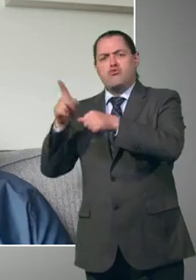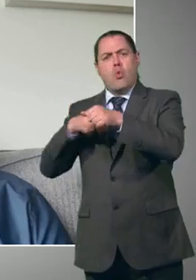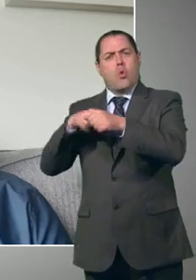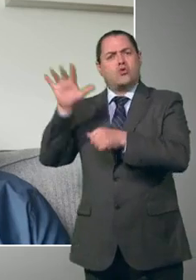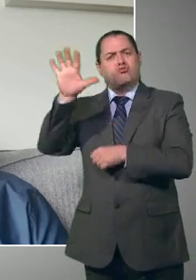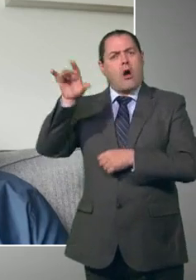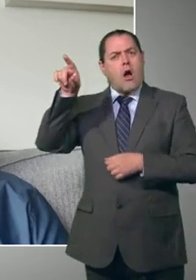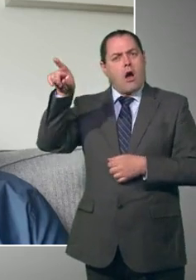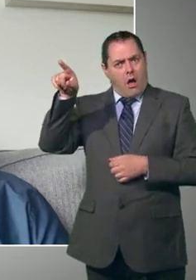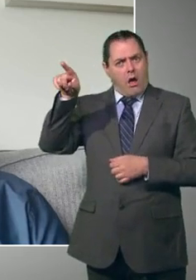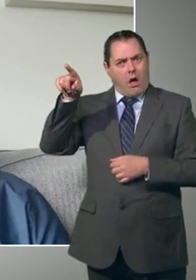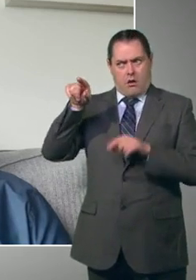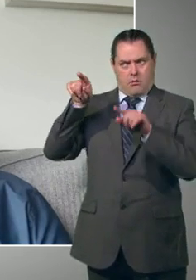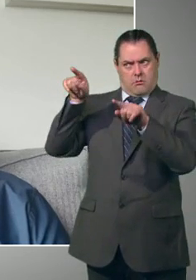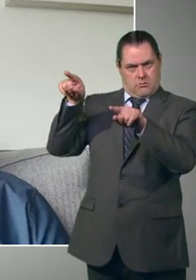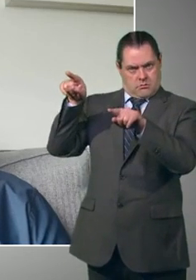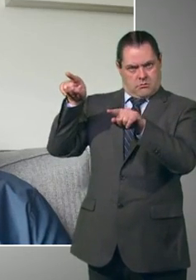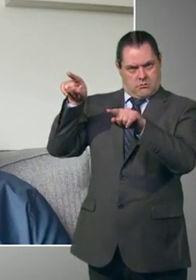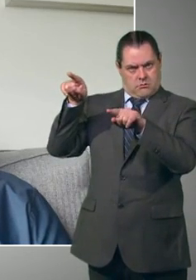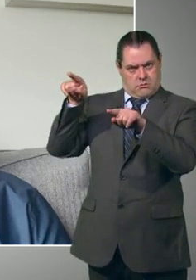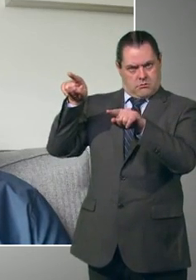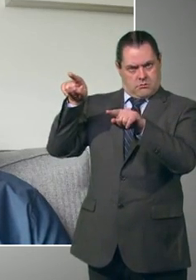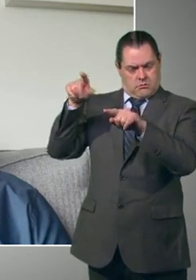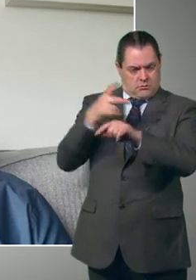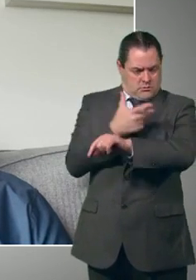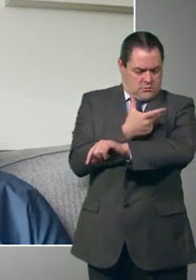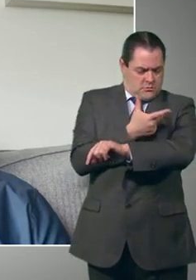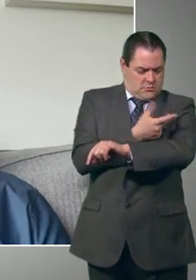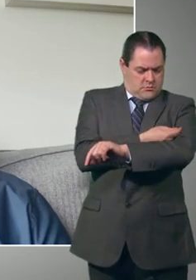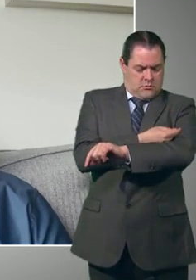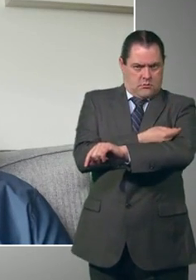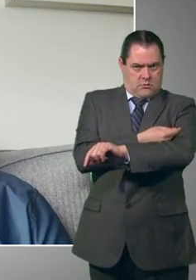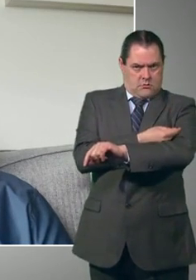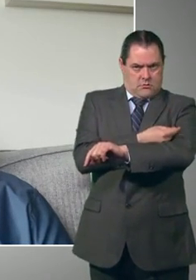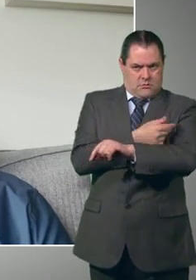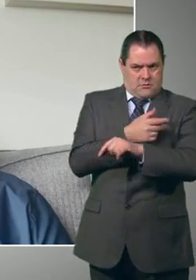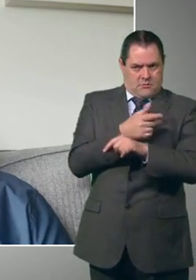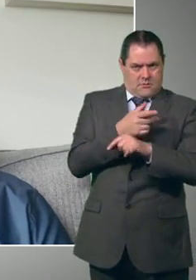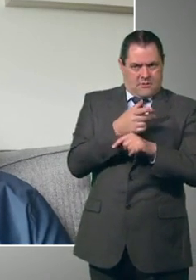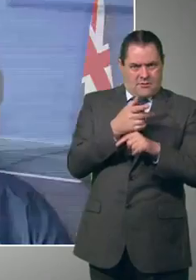when most of Who spread the